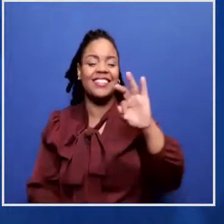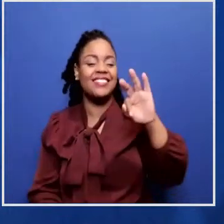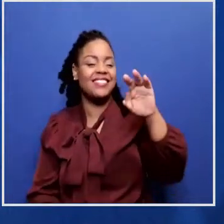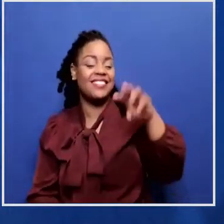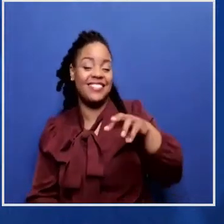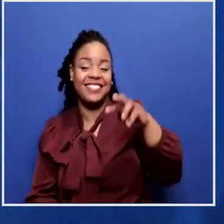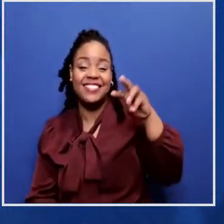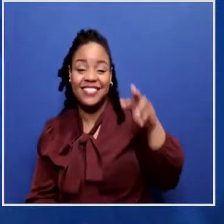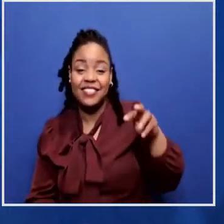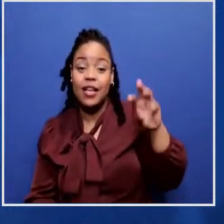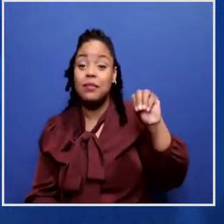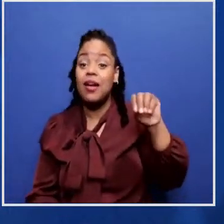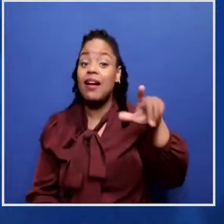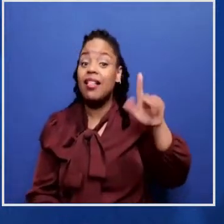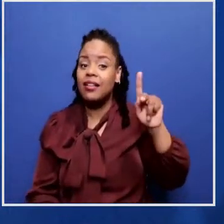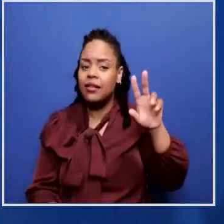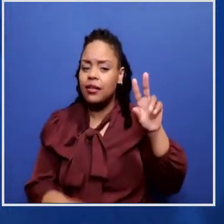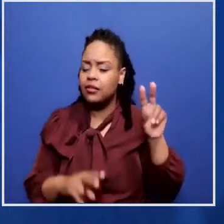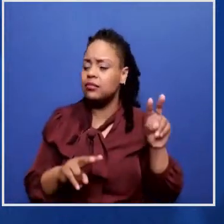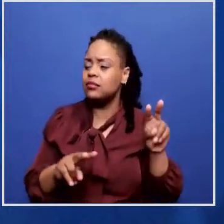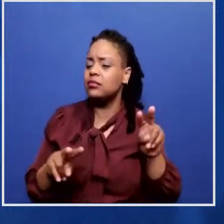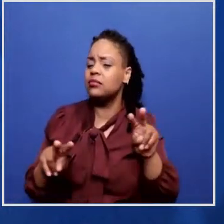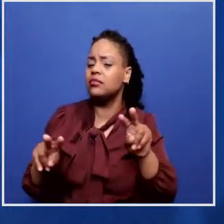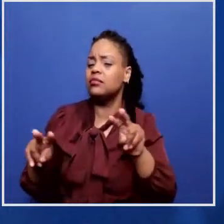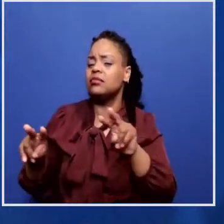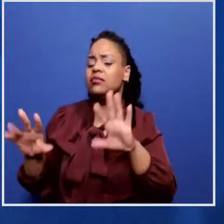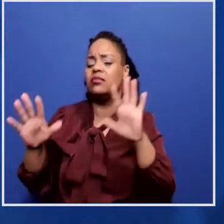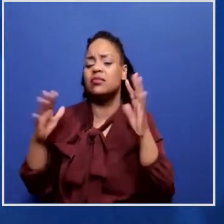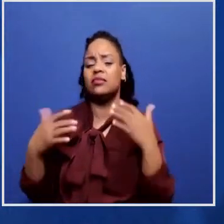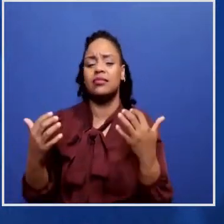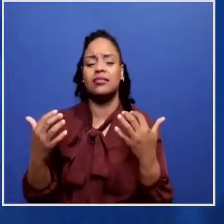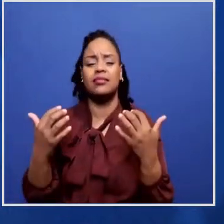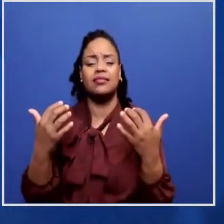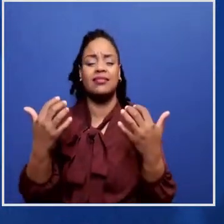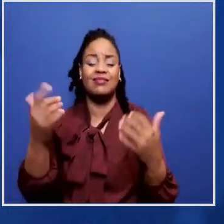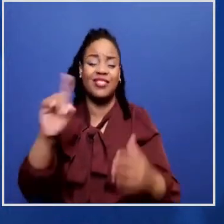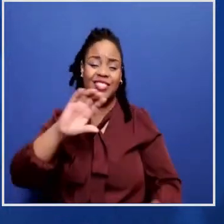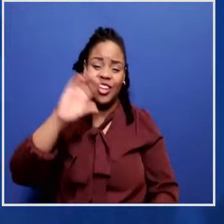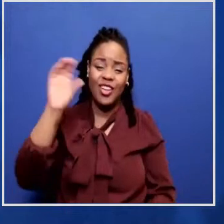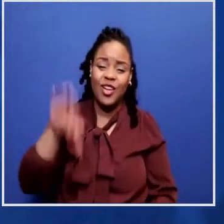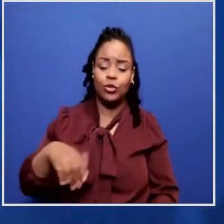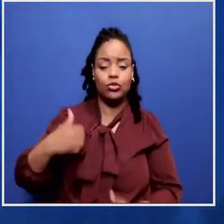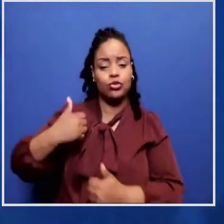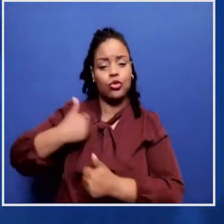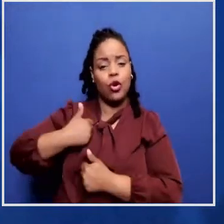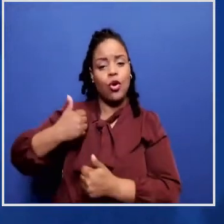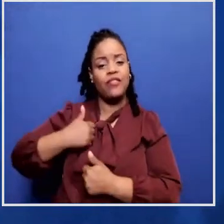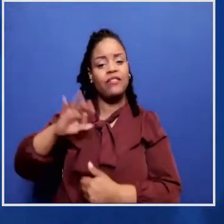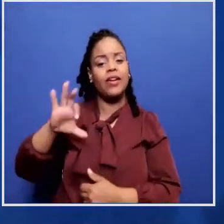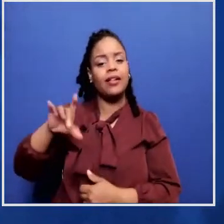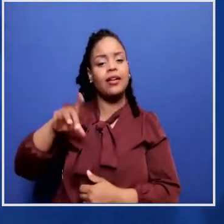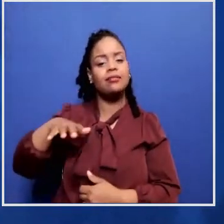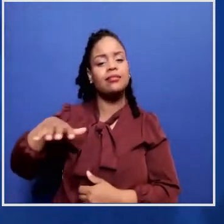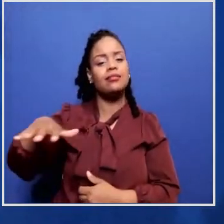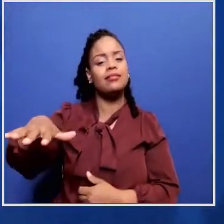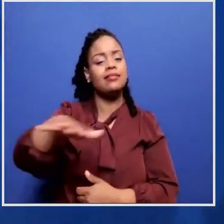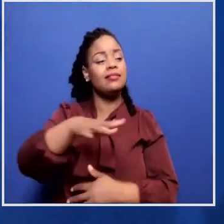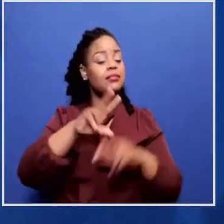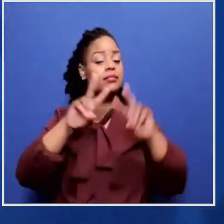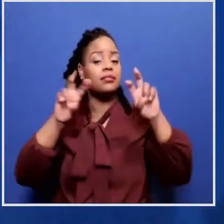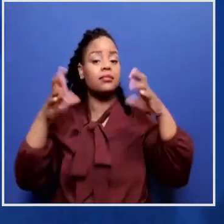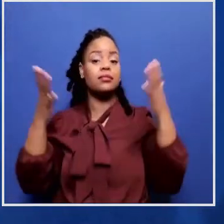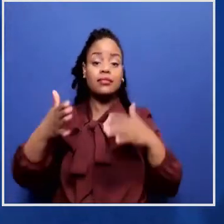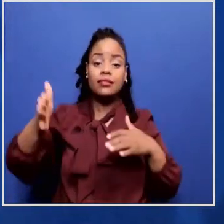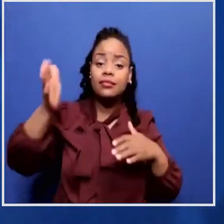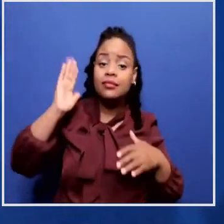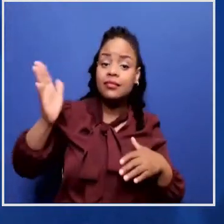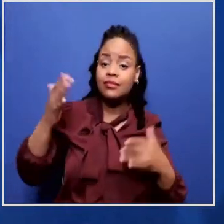TAMMY DUCKWORTH.